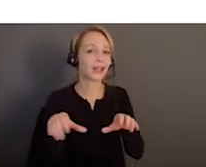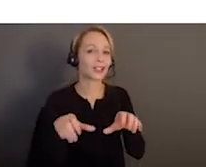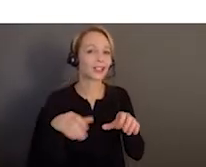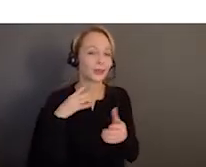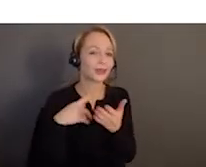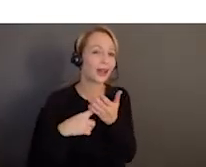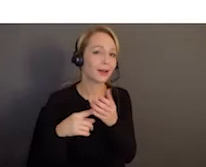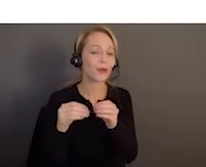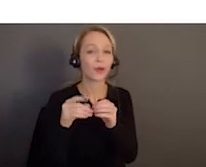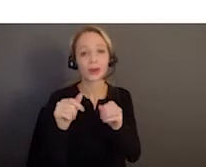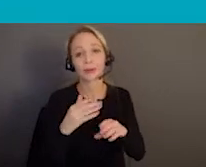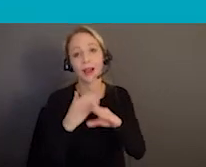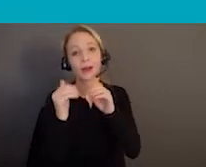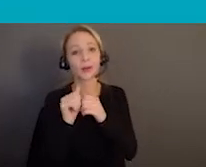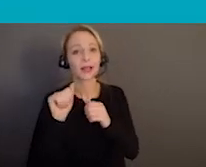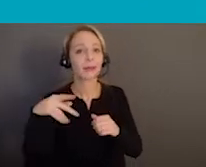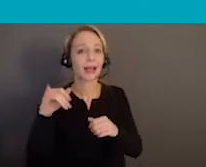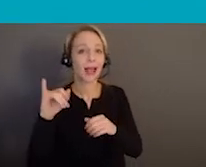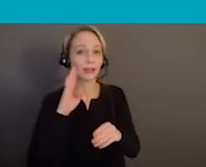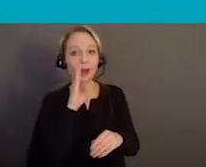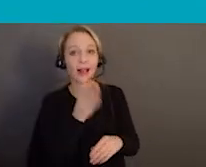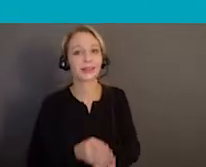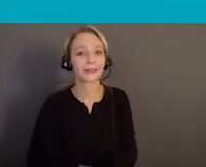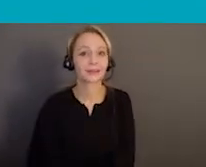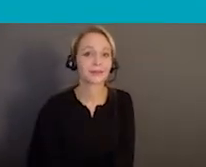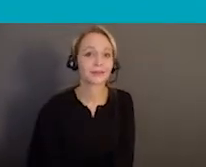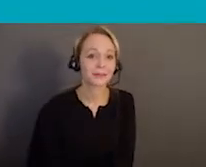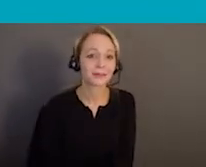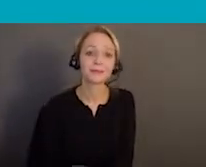YOU CAN ALSO BLOCK WITH AVN DIRECTLY.